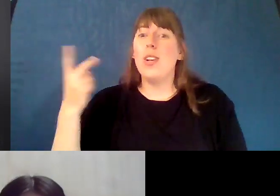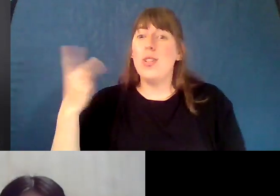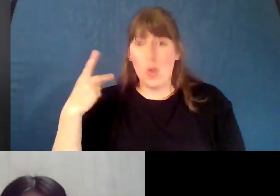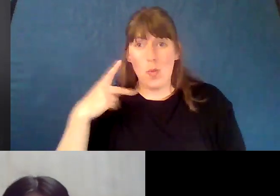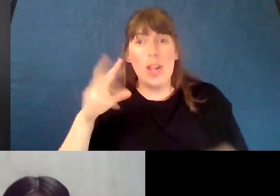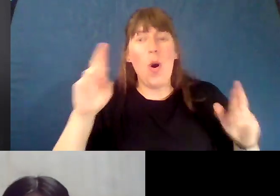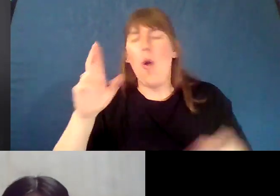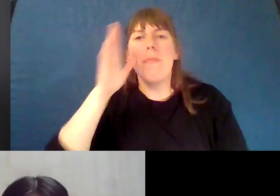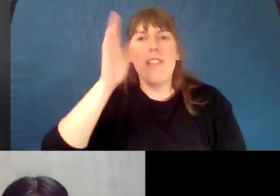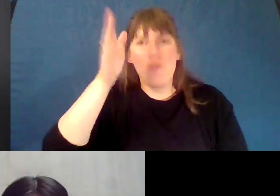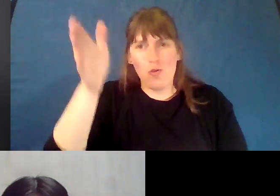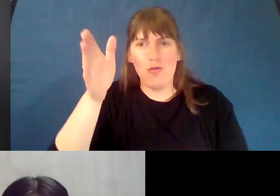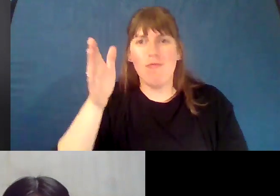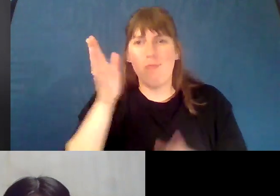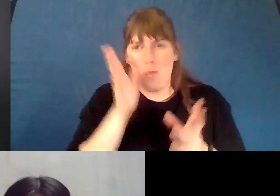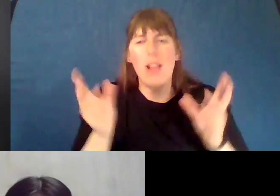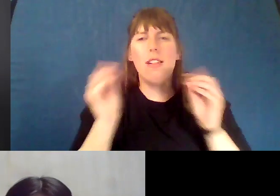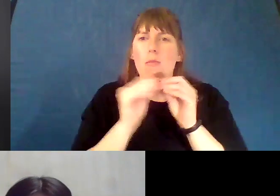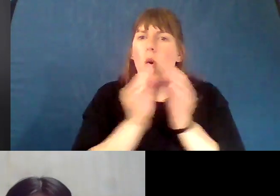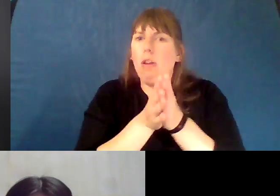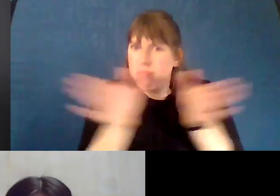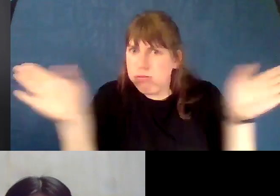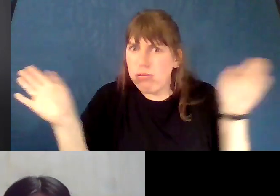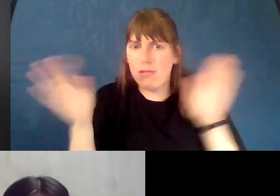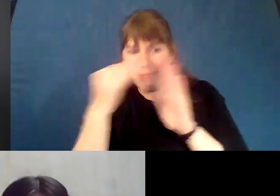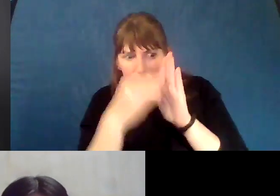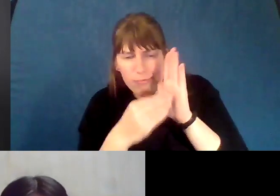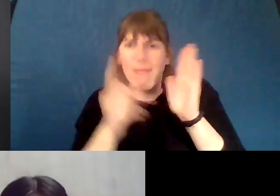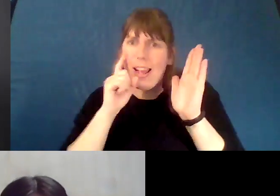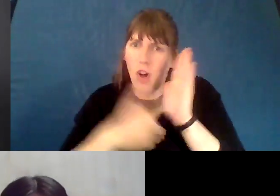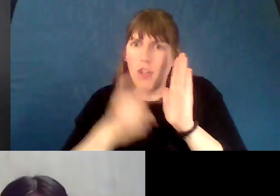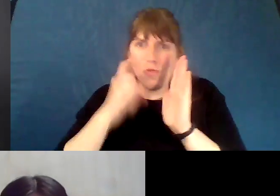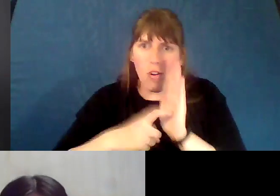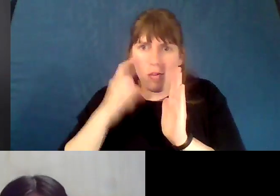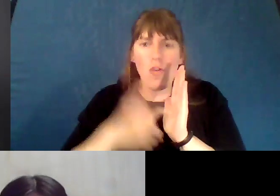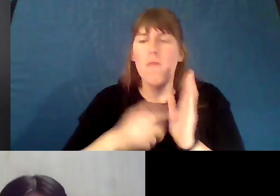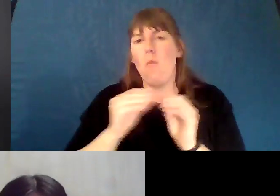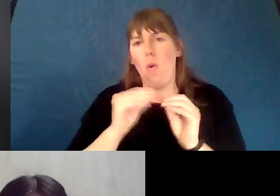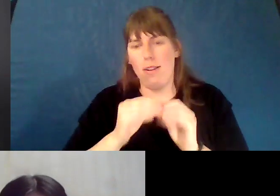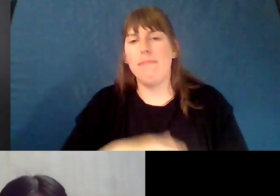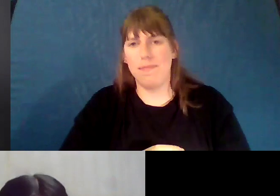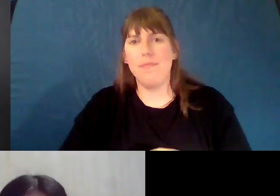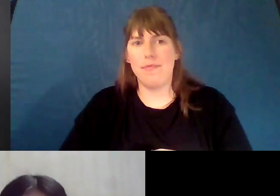all artistic institutions and gallery spaces will adopt moving forward.